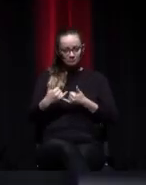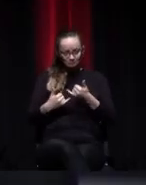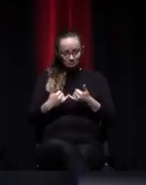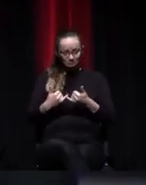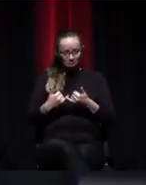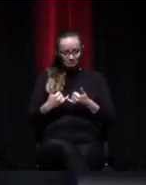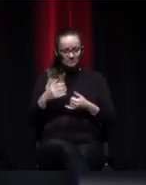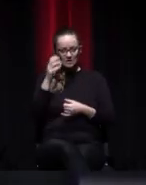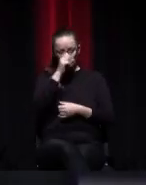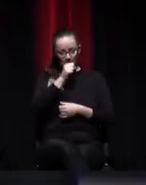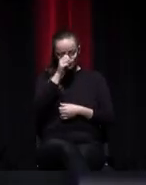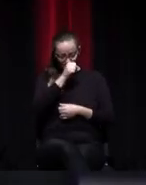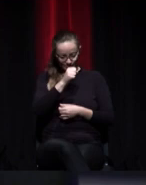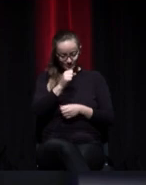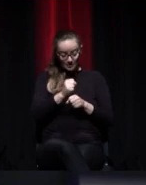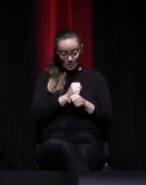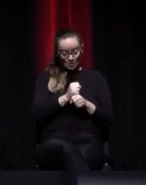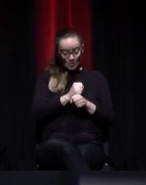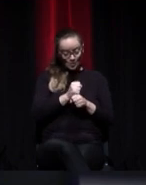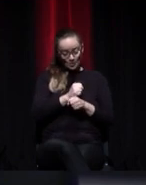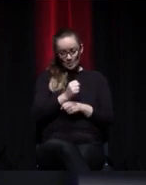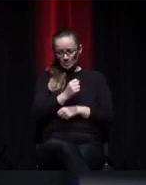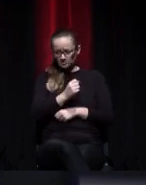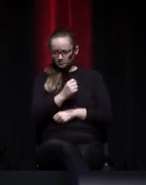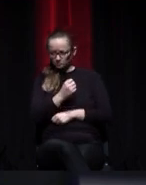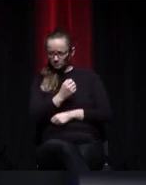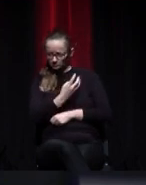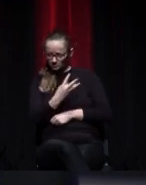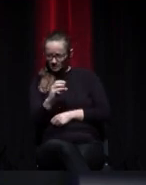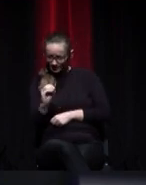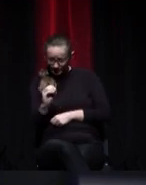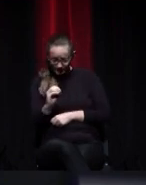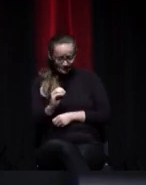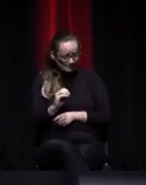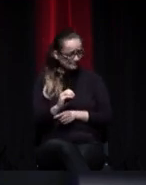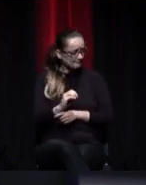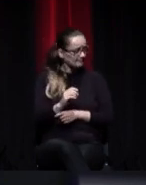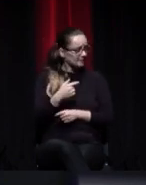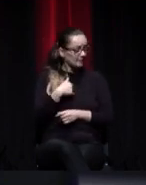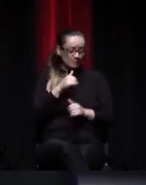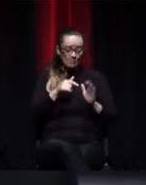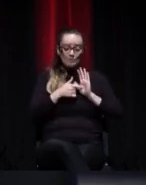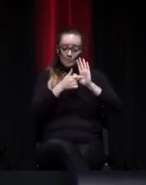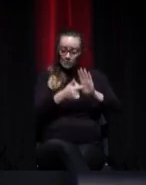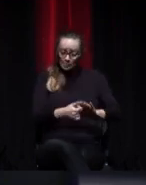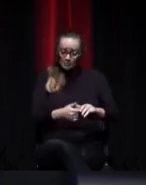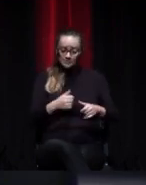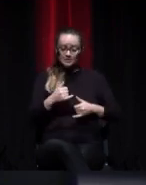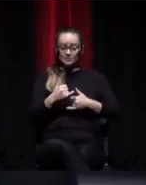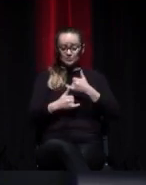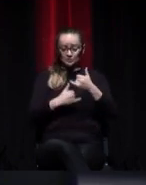In 1940s, when Adorno and Horkheimer were giving signs that fun is the extension of work through other means,